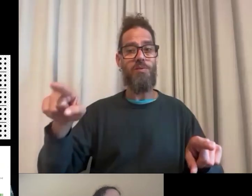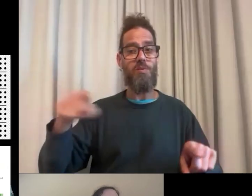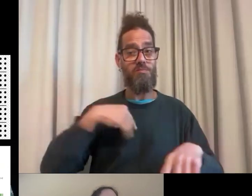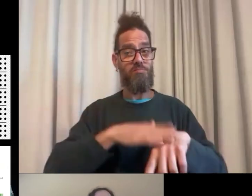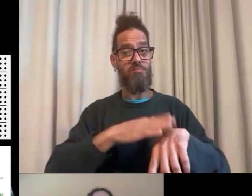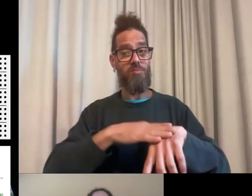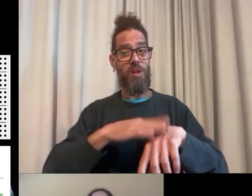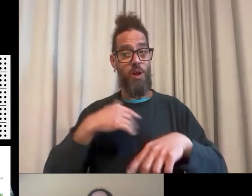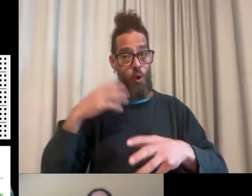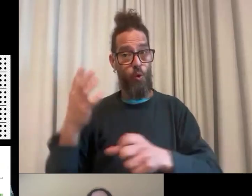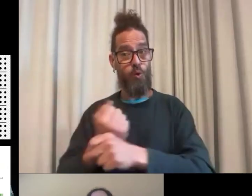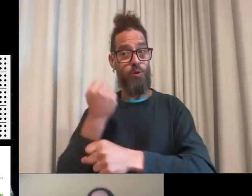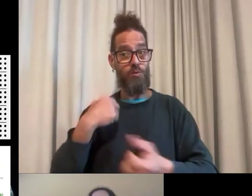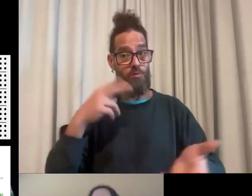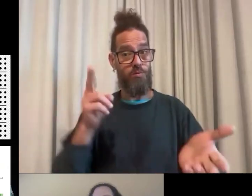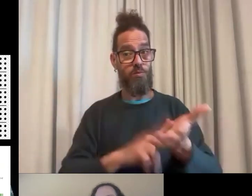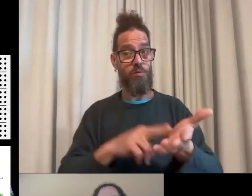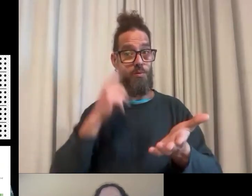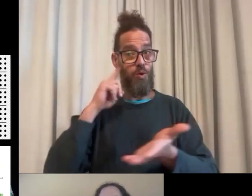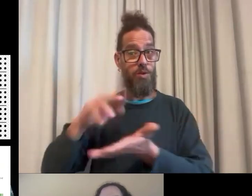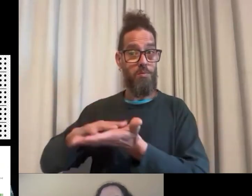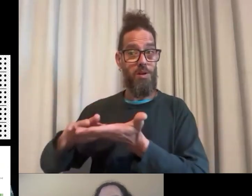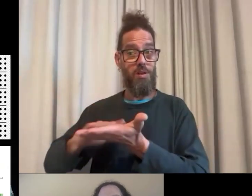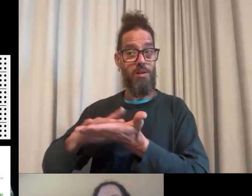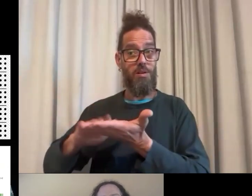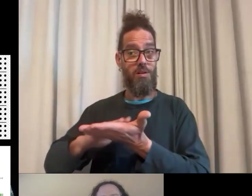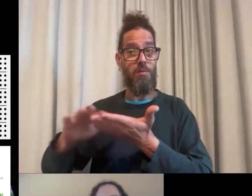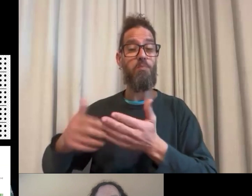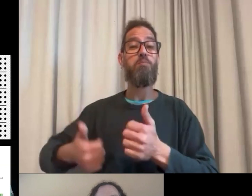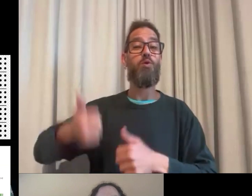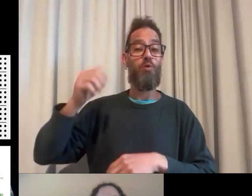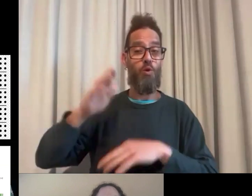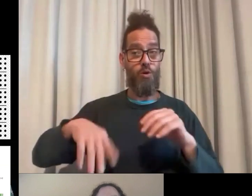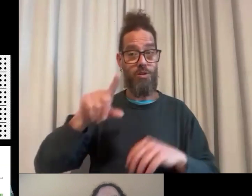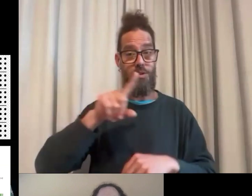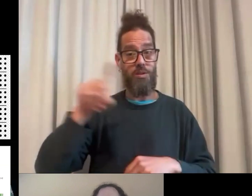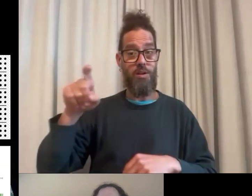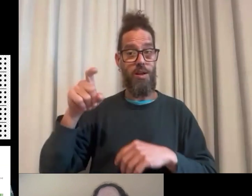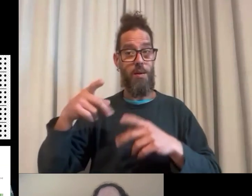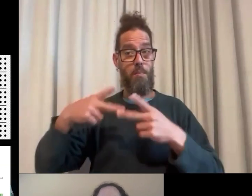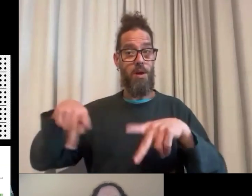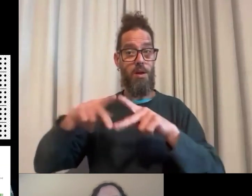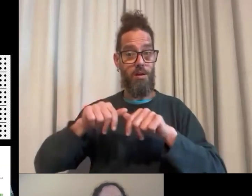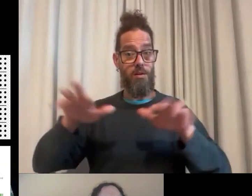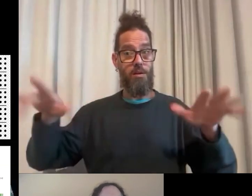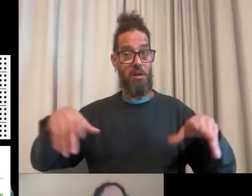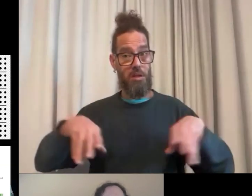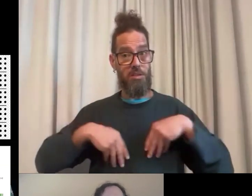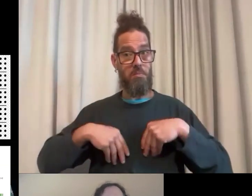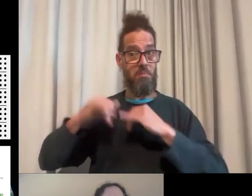And pass that, over half a dozen countries in the world have followed the exact Canadian system of Braille blocks